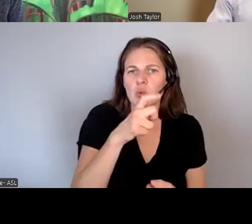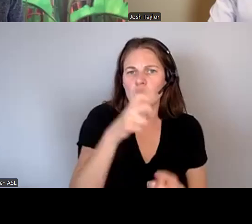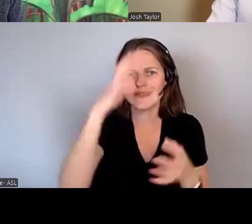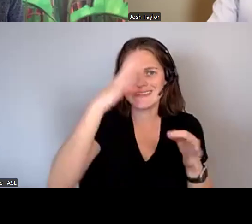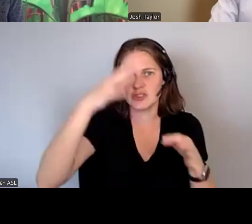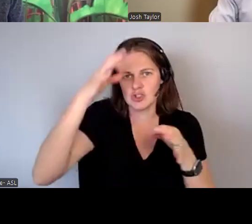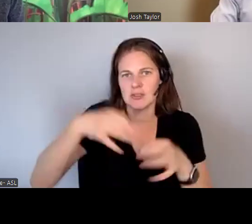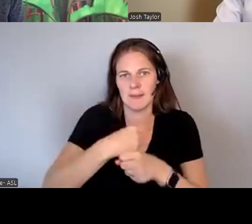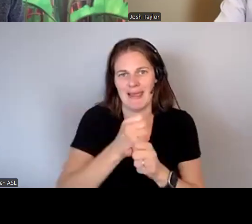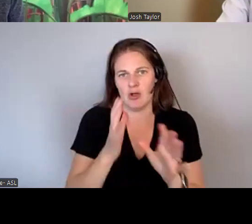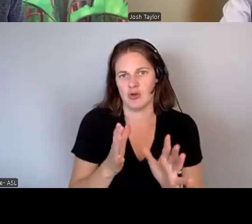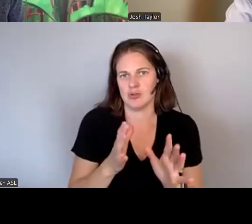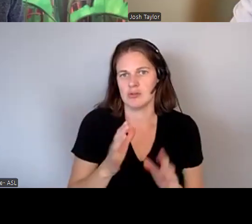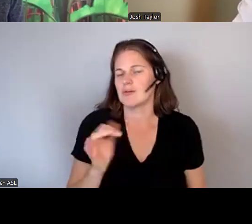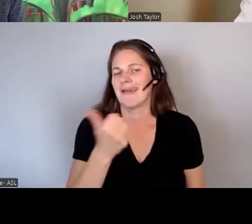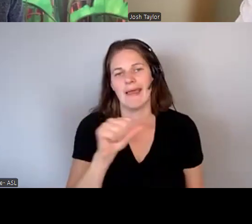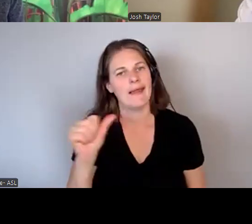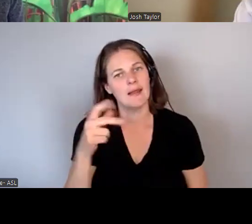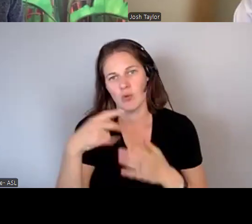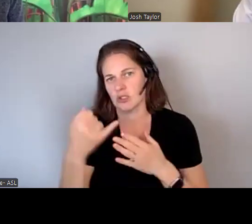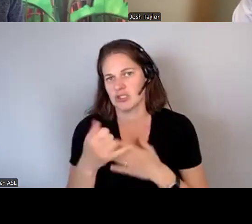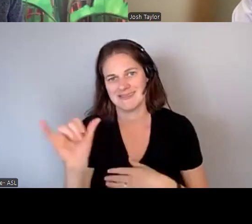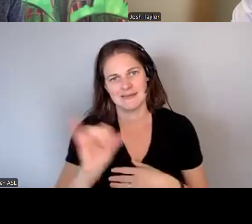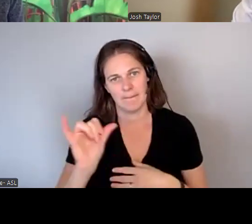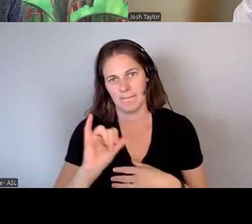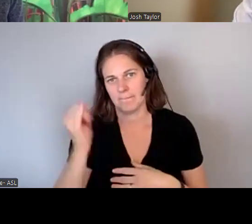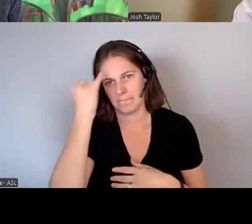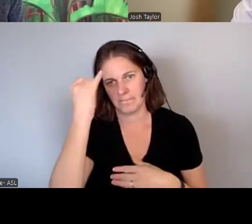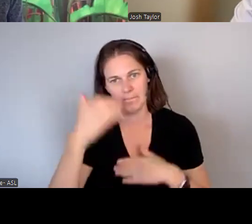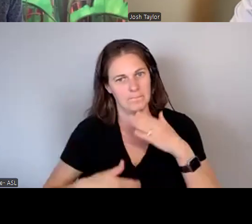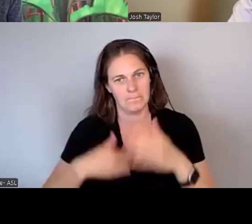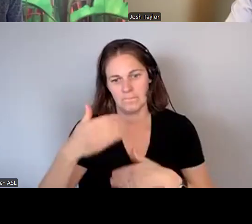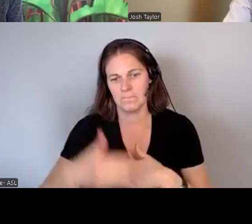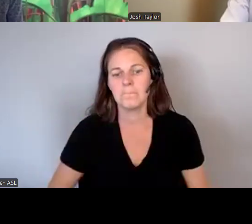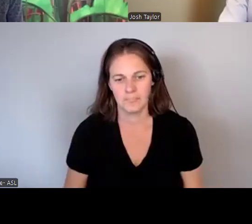Like, you would for any project, you know? Yeah.